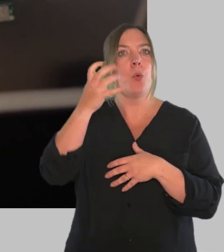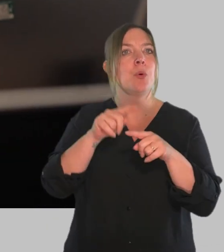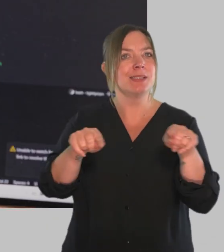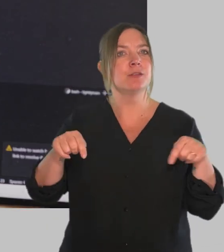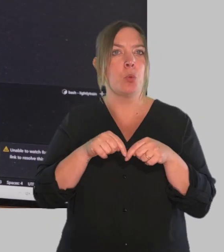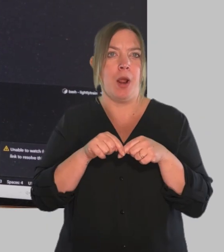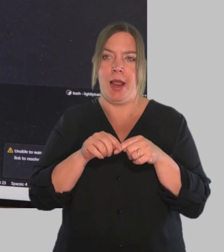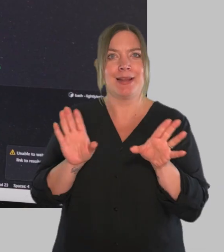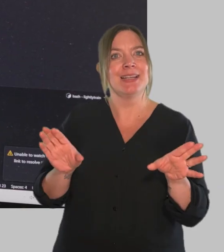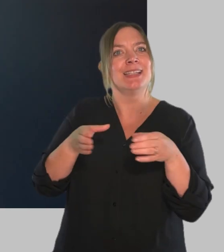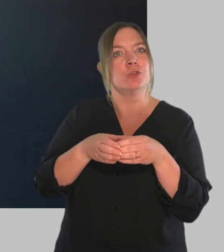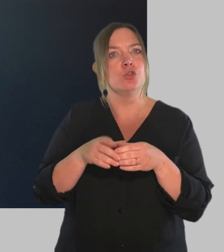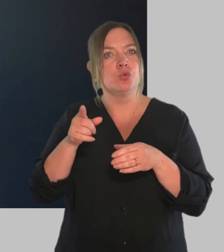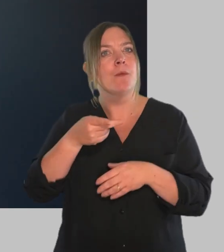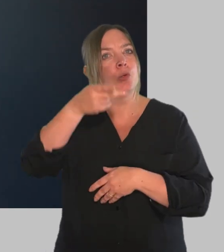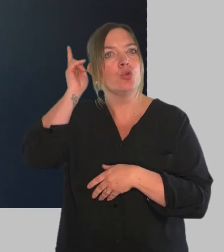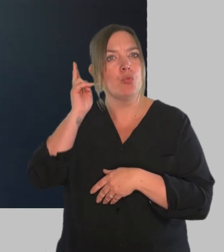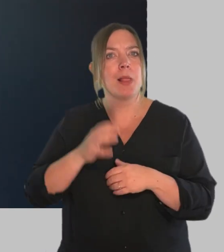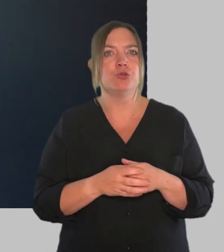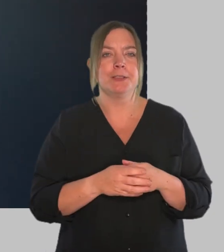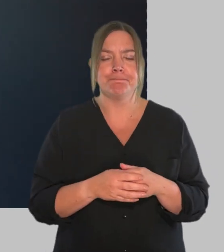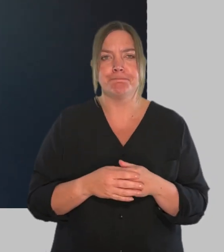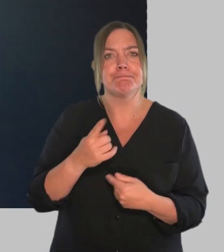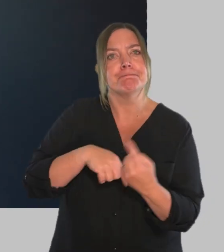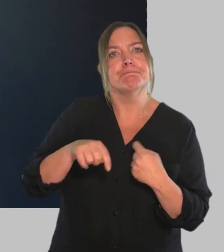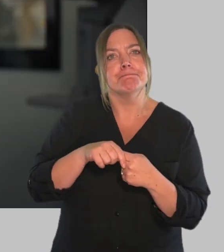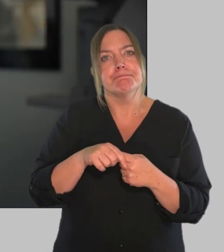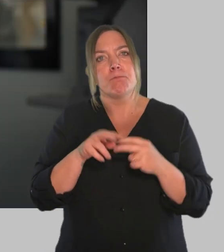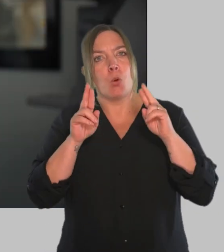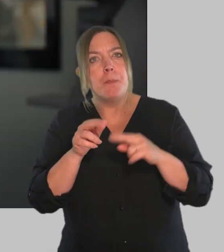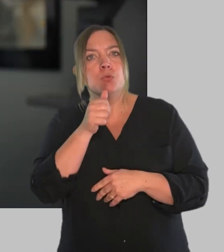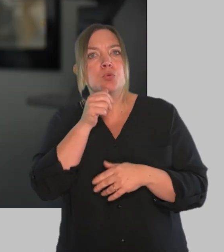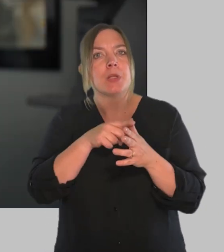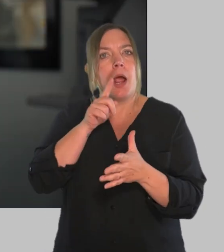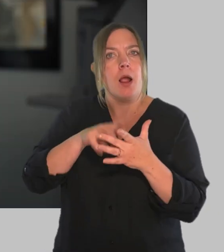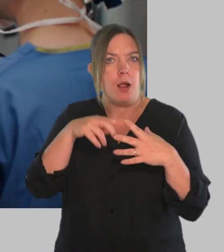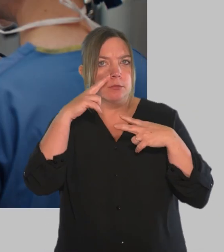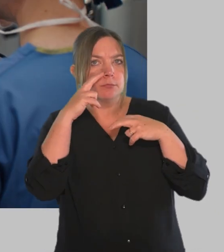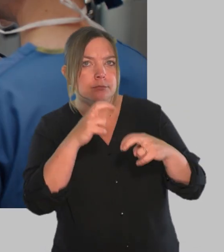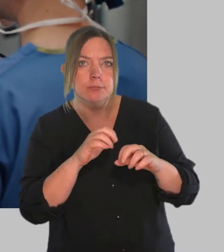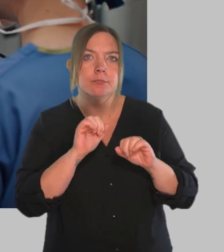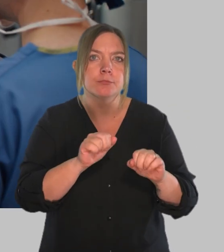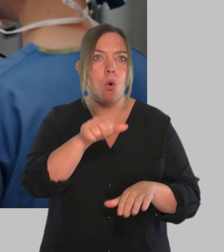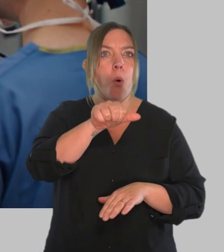with feedback to make those operations safer and more effective with the hope of improving patient outcomes.